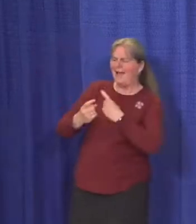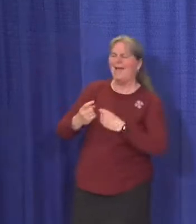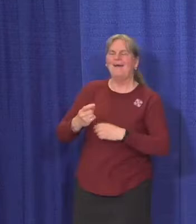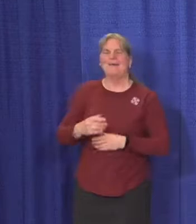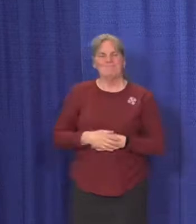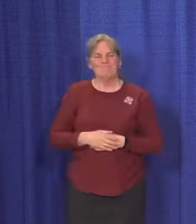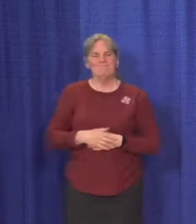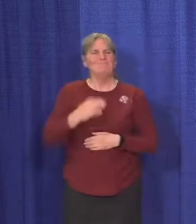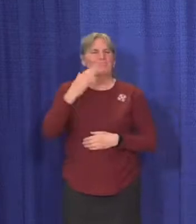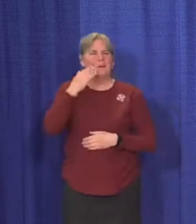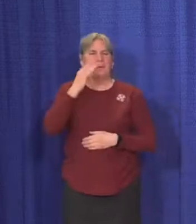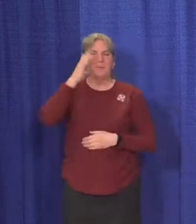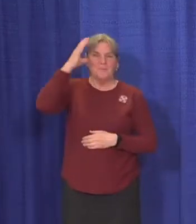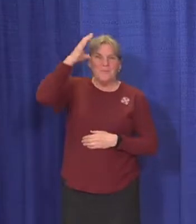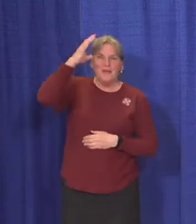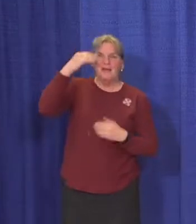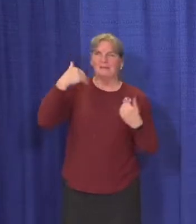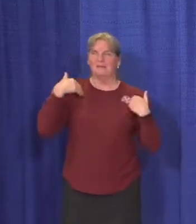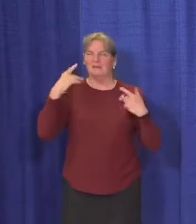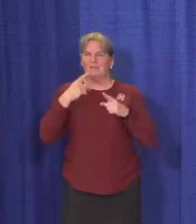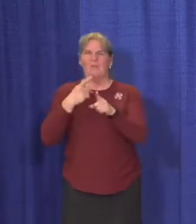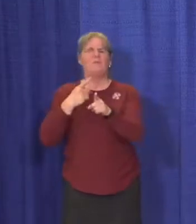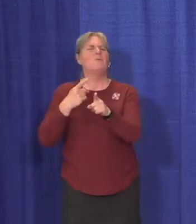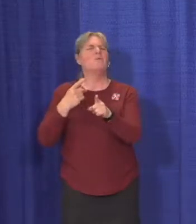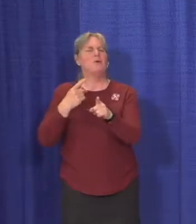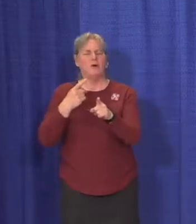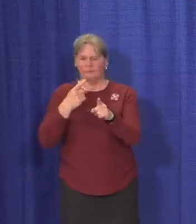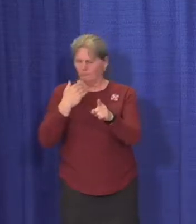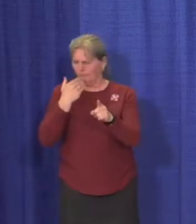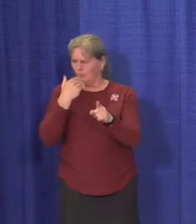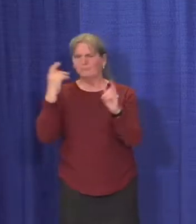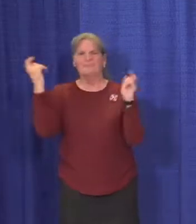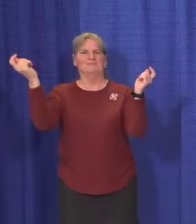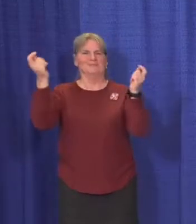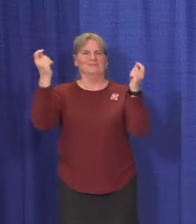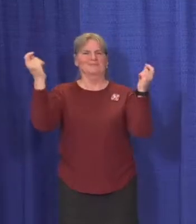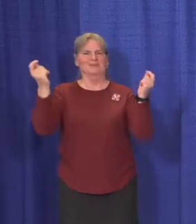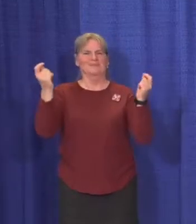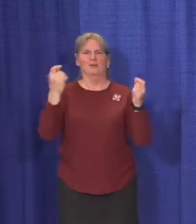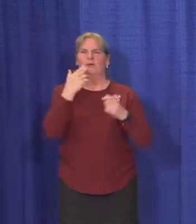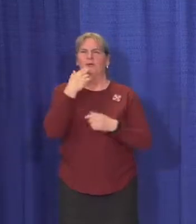weeks so I know that parents and young people alike will join me